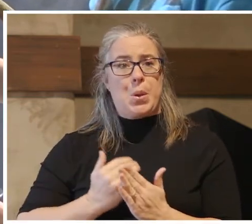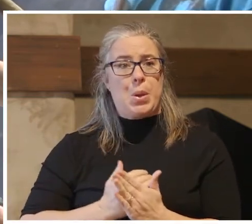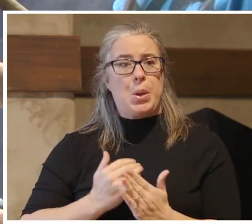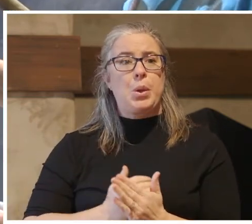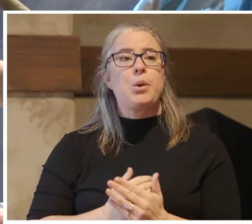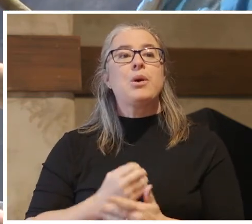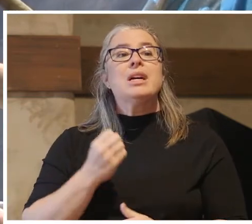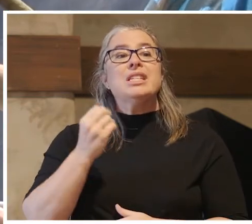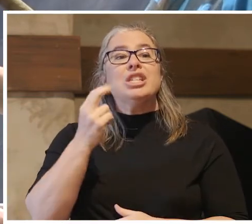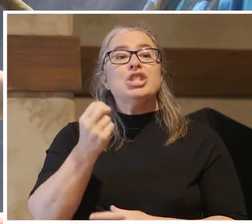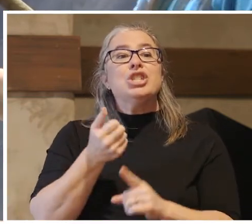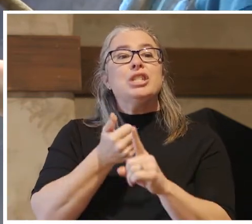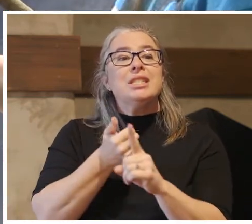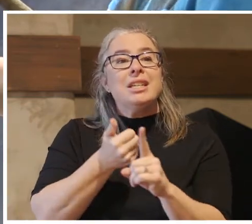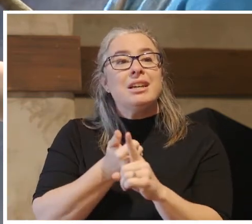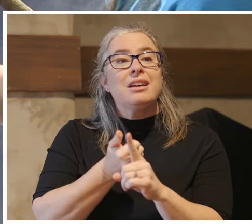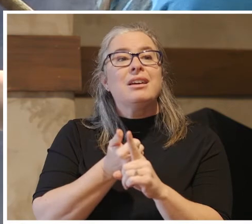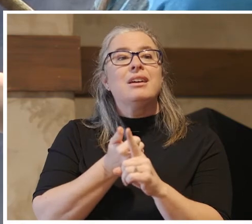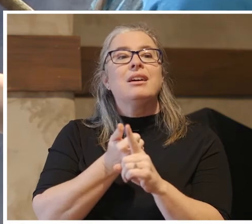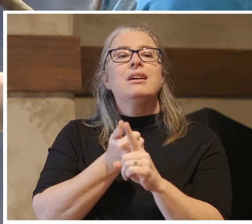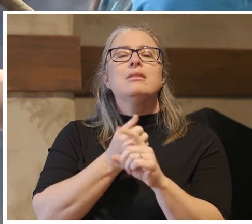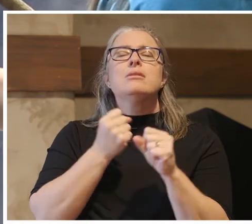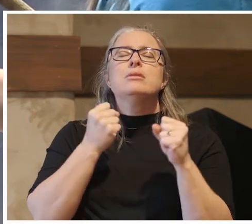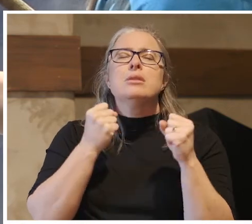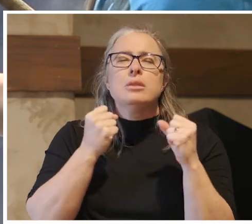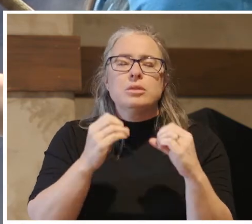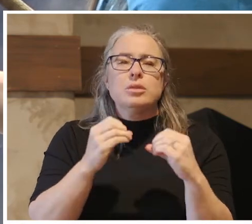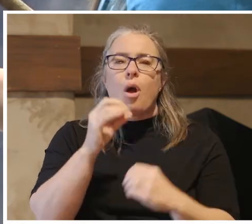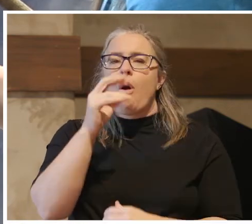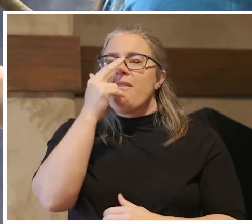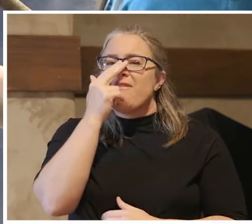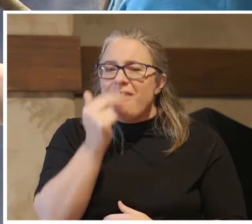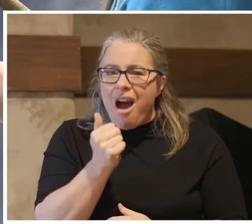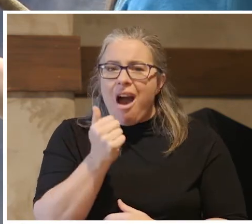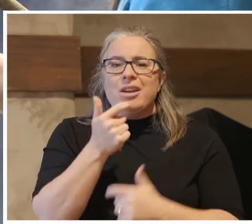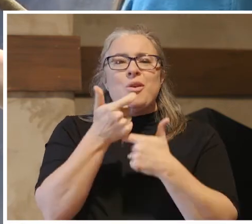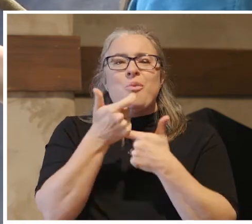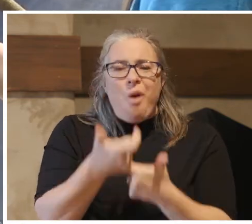She is so fun to watch.